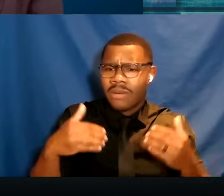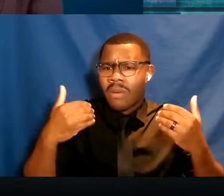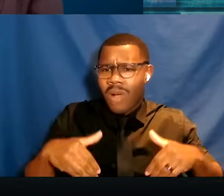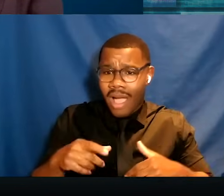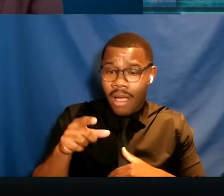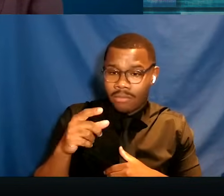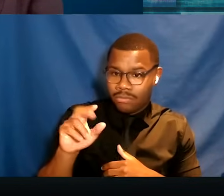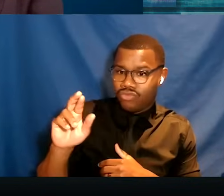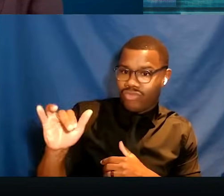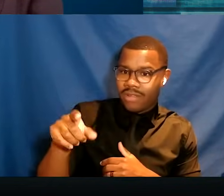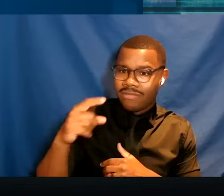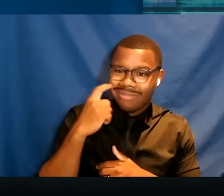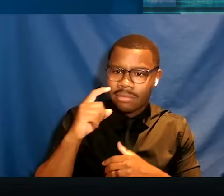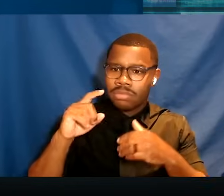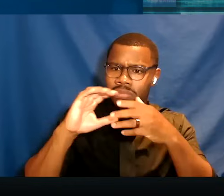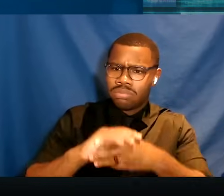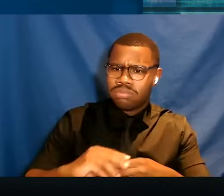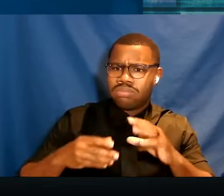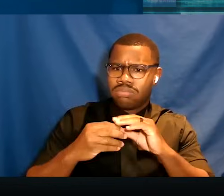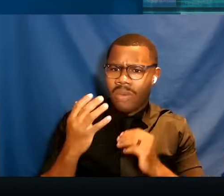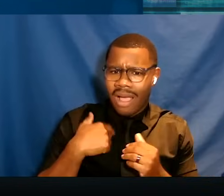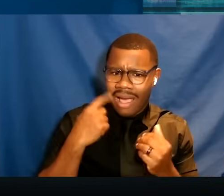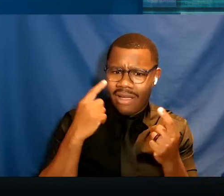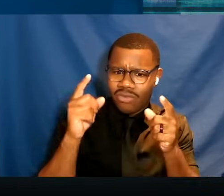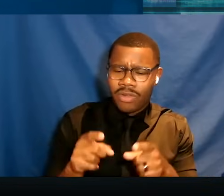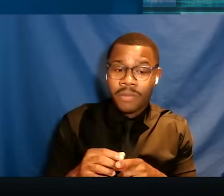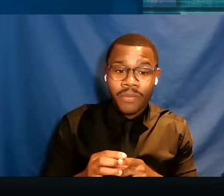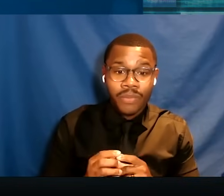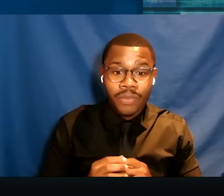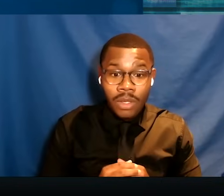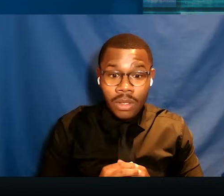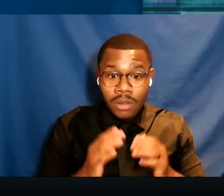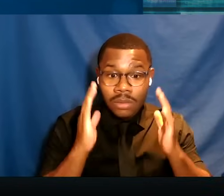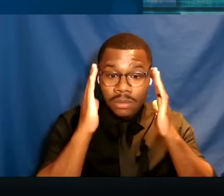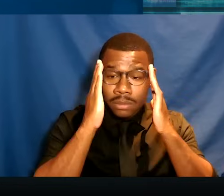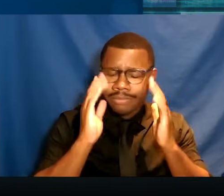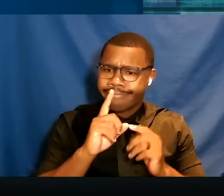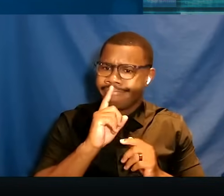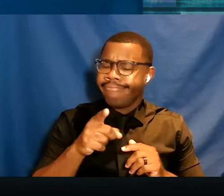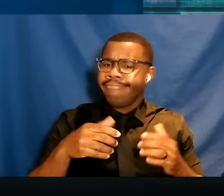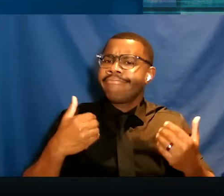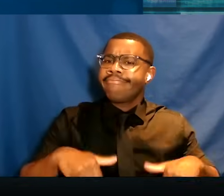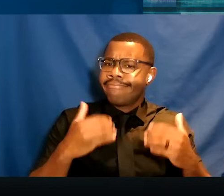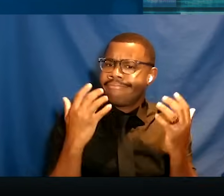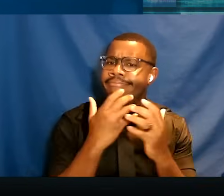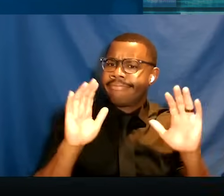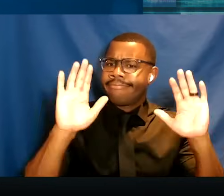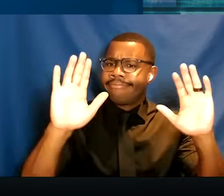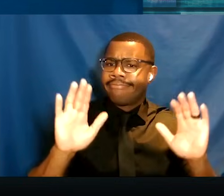like I agree. And by the way, when we're talking about those numbers, it is kind of stunning when you think about it going from 57 covered positions